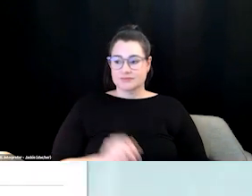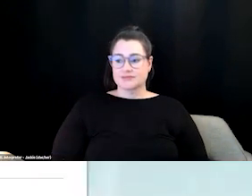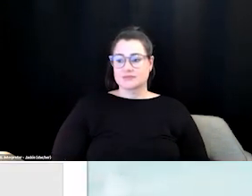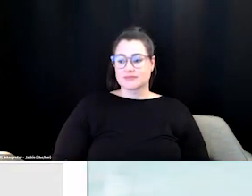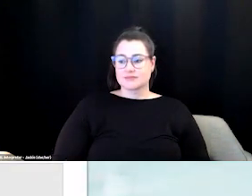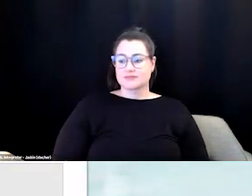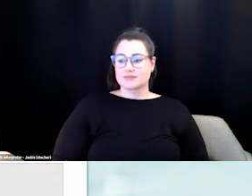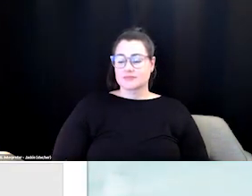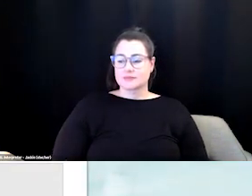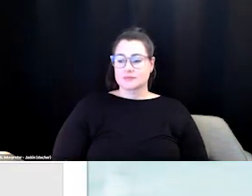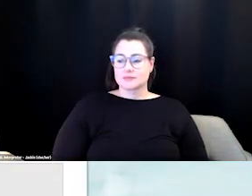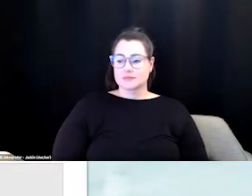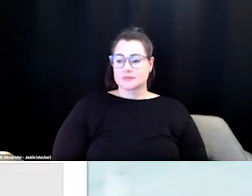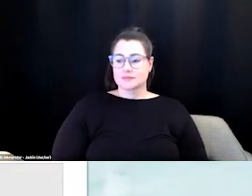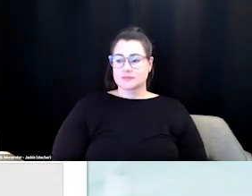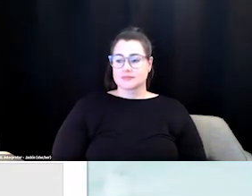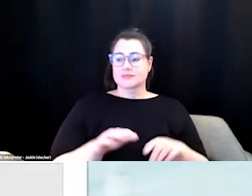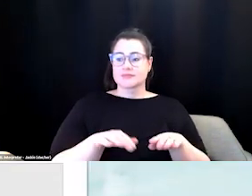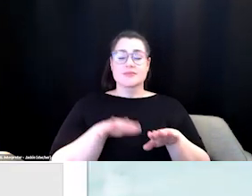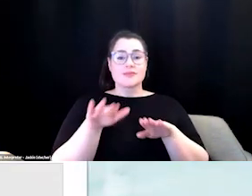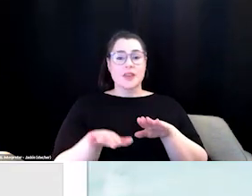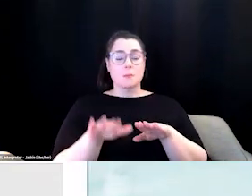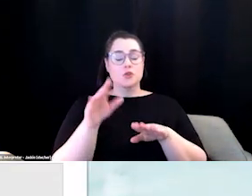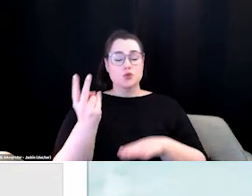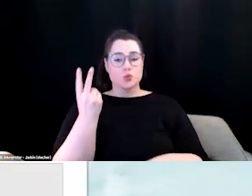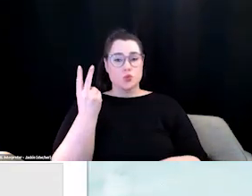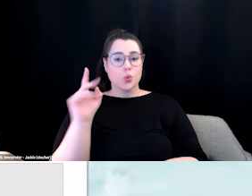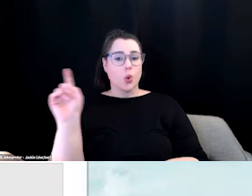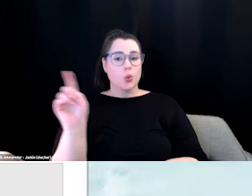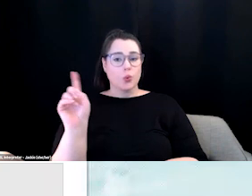Step 2 is Where to Apply. This is where your proposal is going.